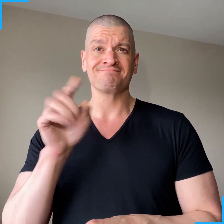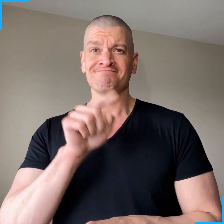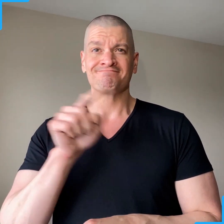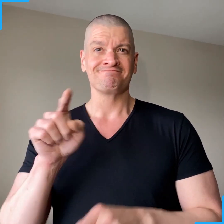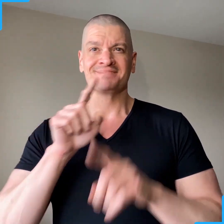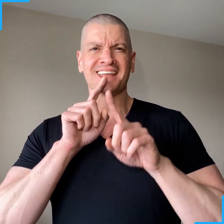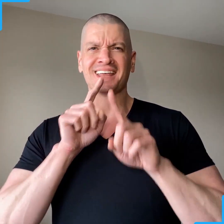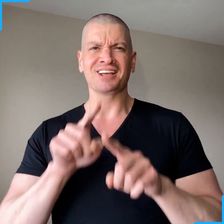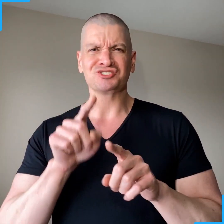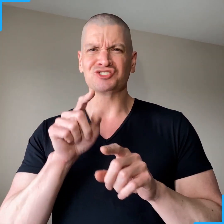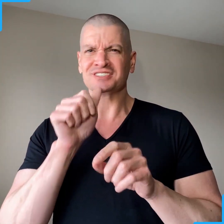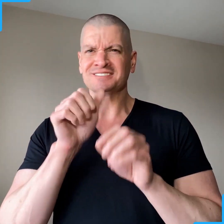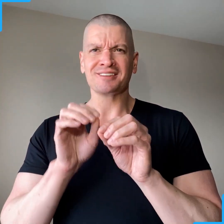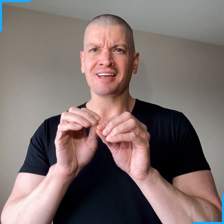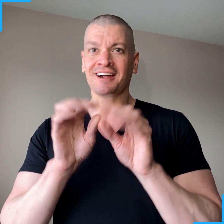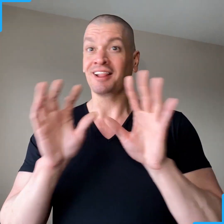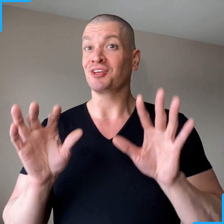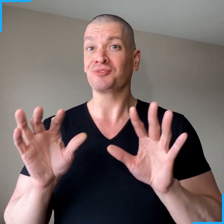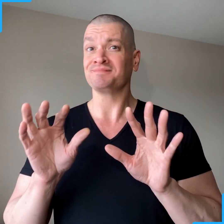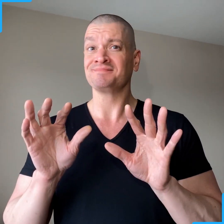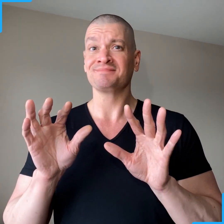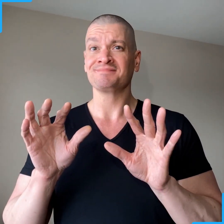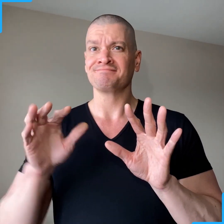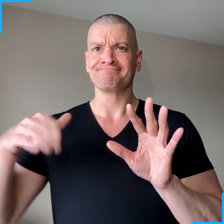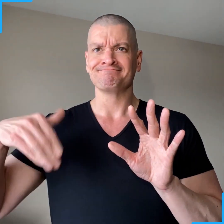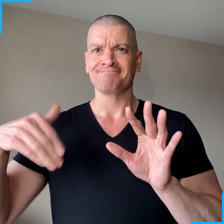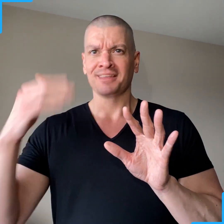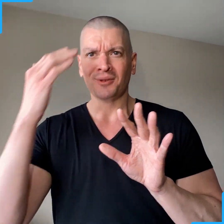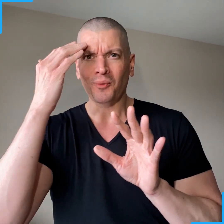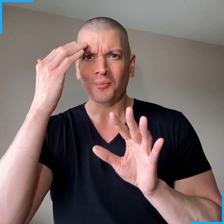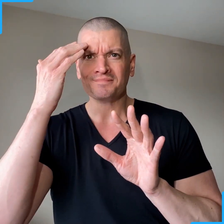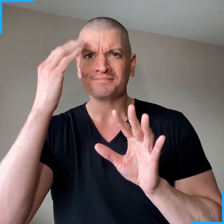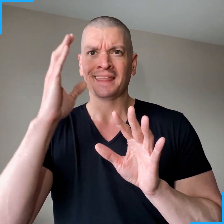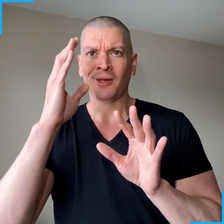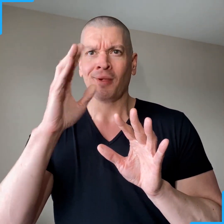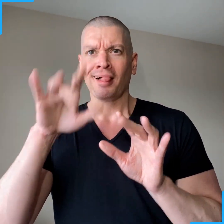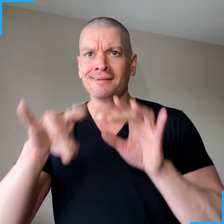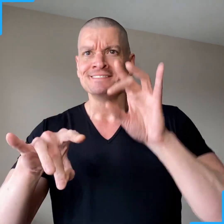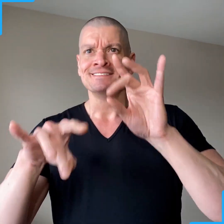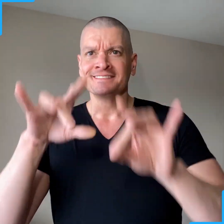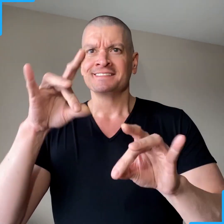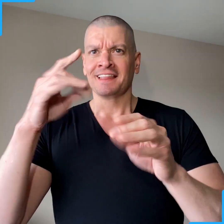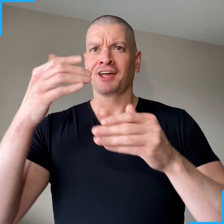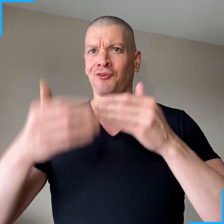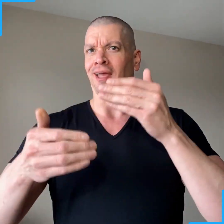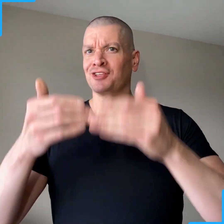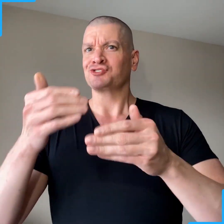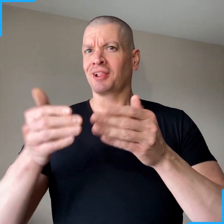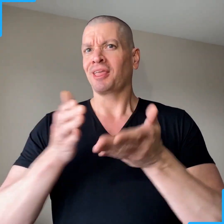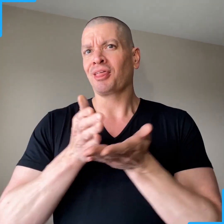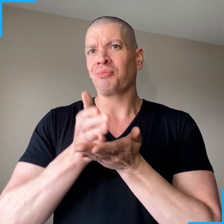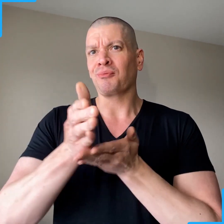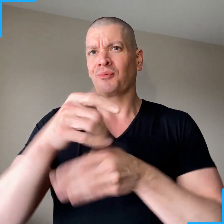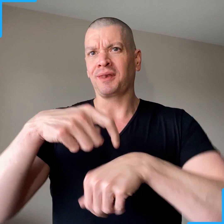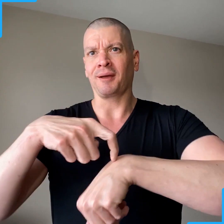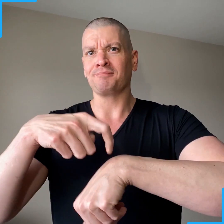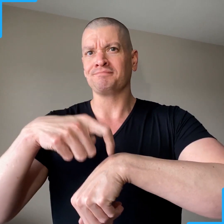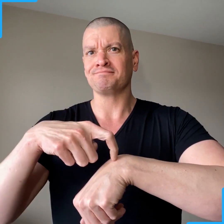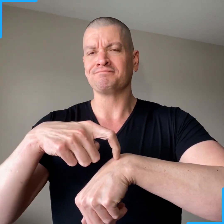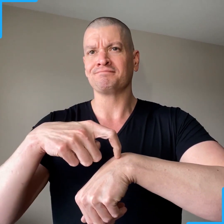those answers are not yet known and will be gradually revealed to us over time.